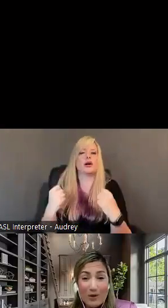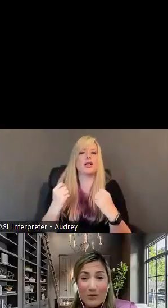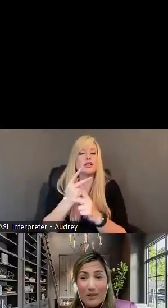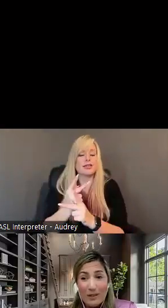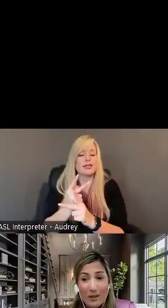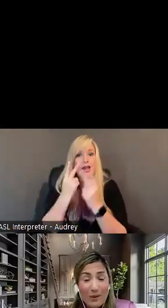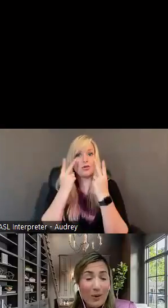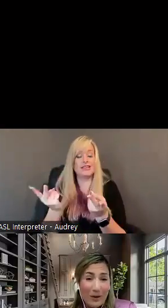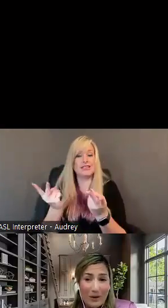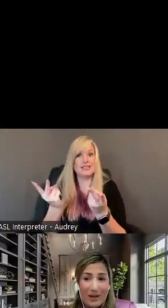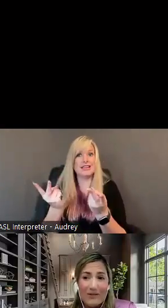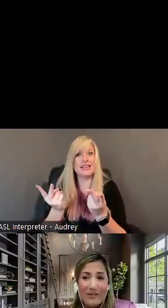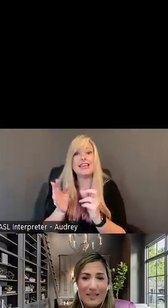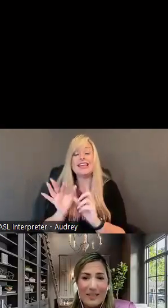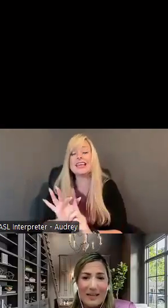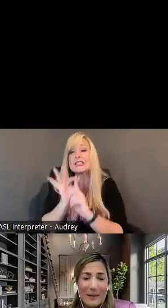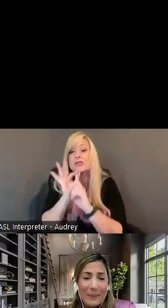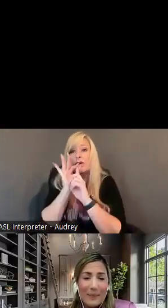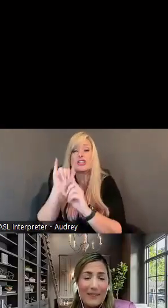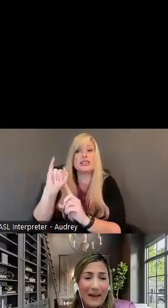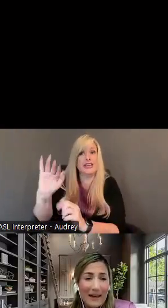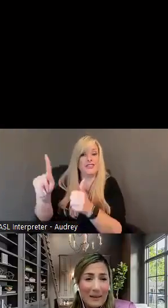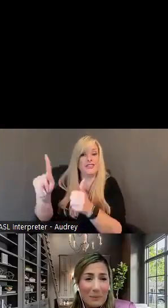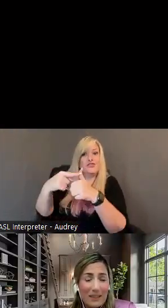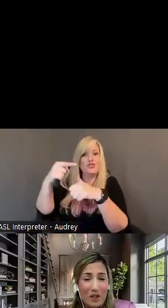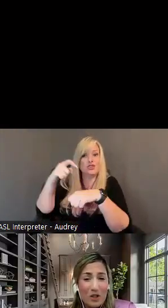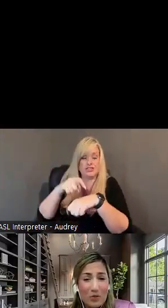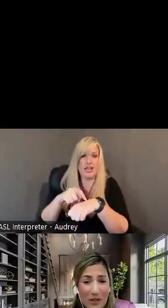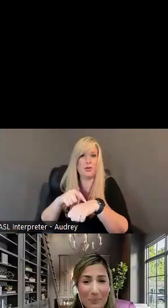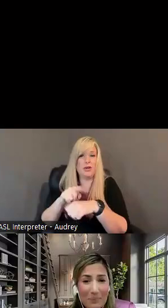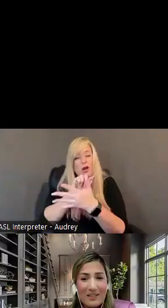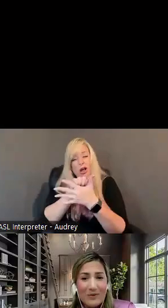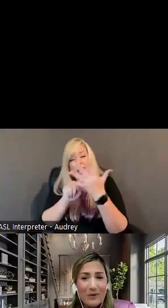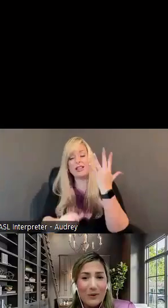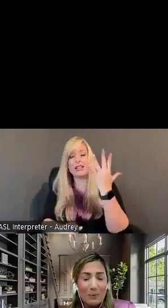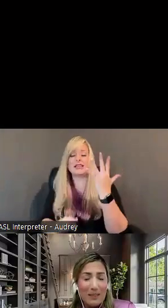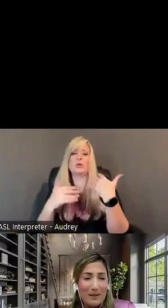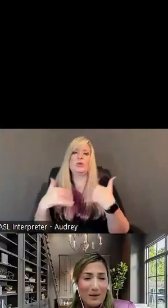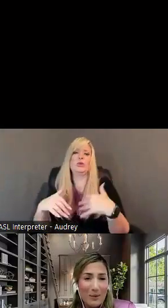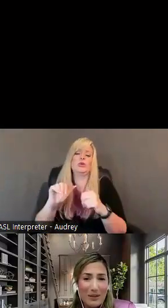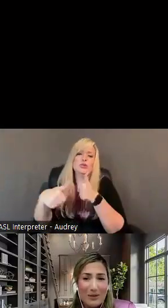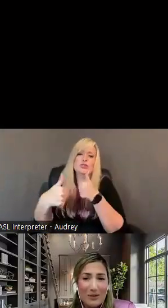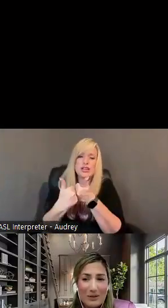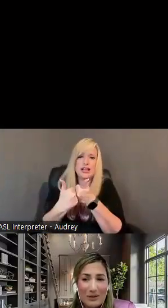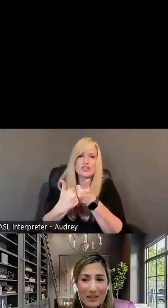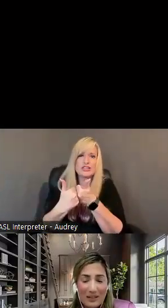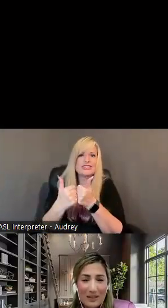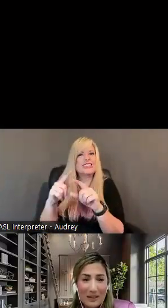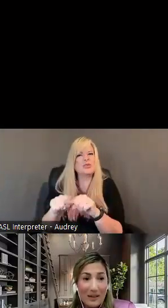if it's a new healthcare visit. And that can be extremely difficult based on their mental illness.